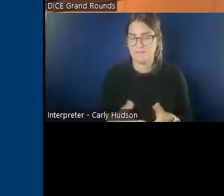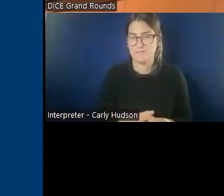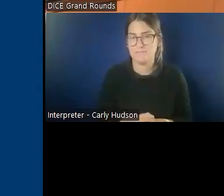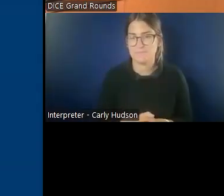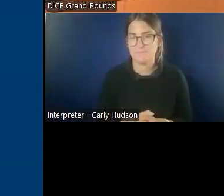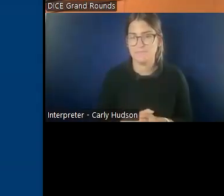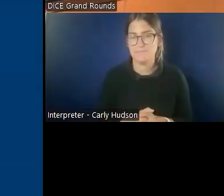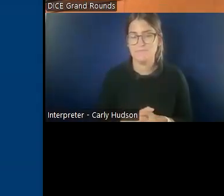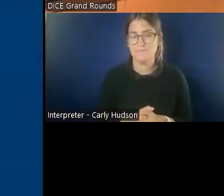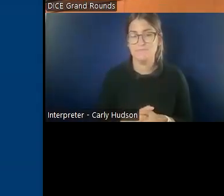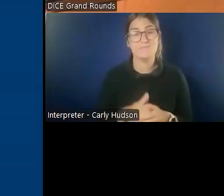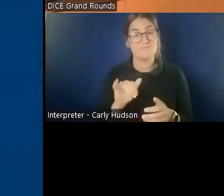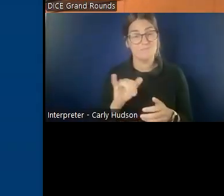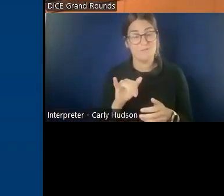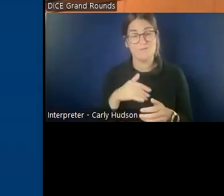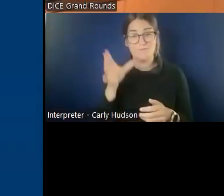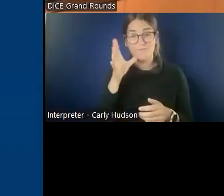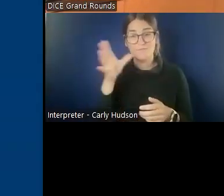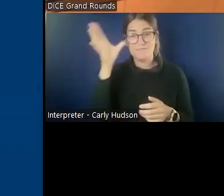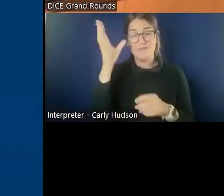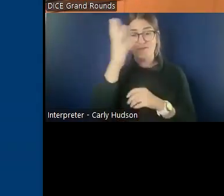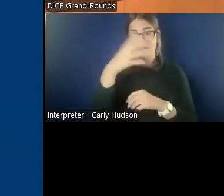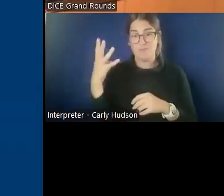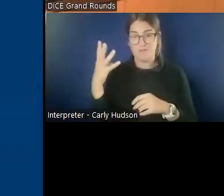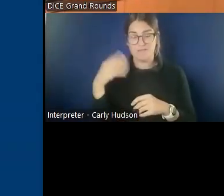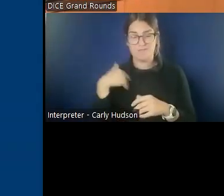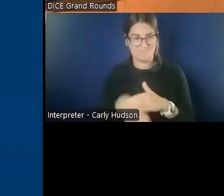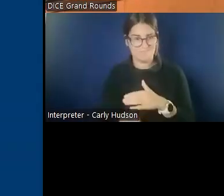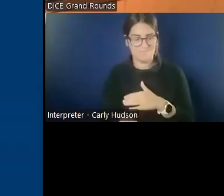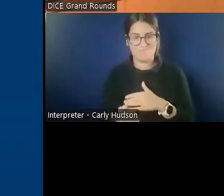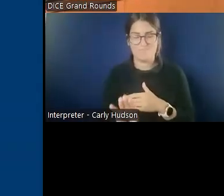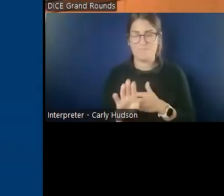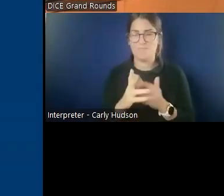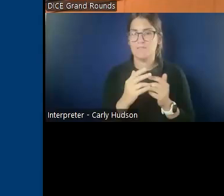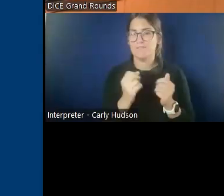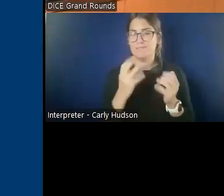child of immigrants so I think I also have a very similar story to a lot of my colleagues